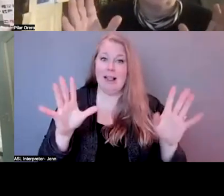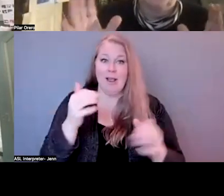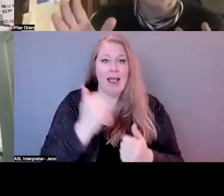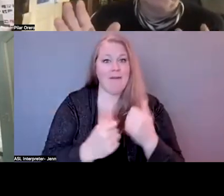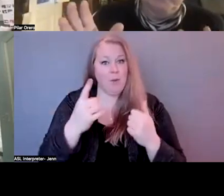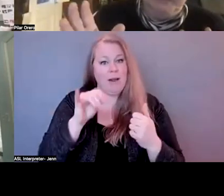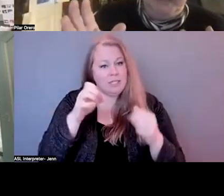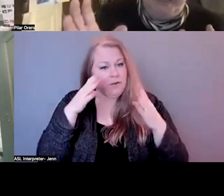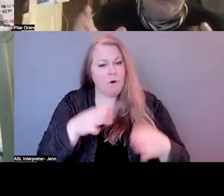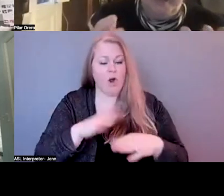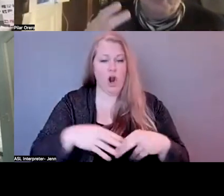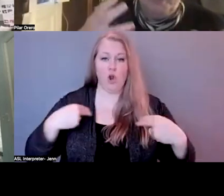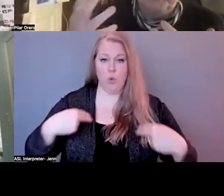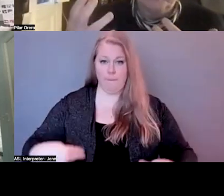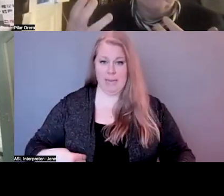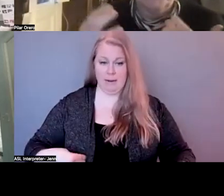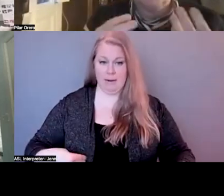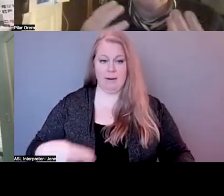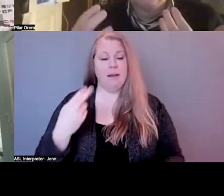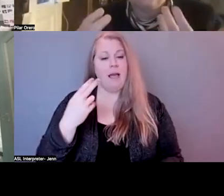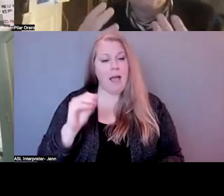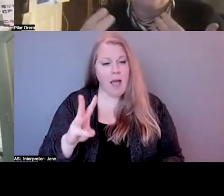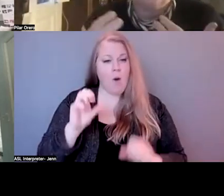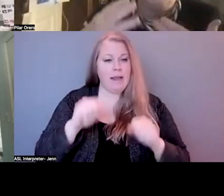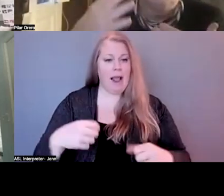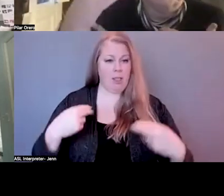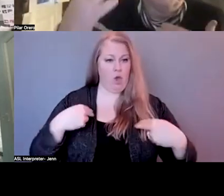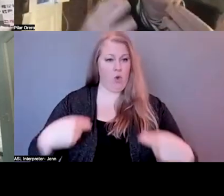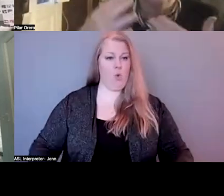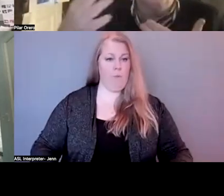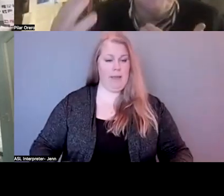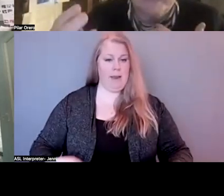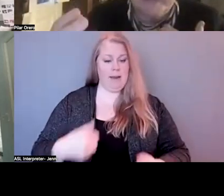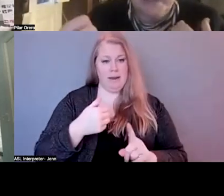on the human and how can the human -- how can you compensate?